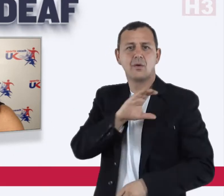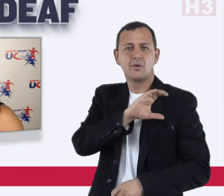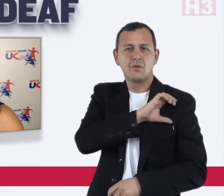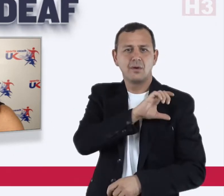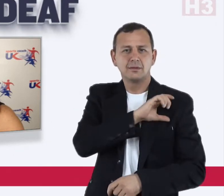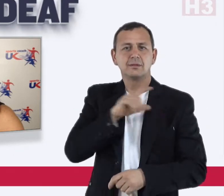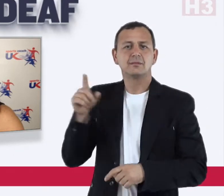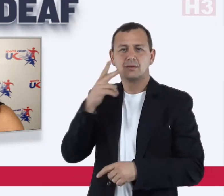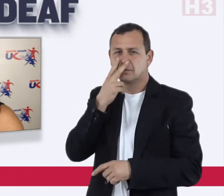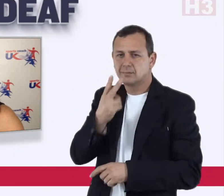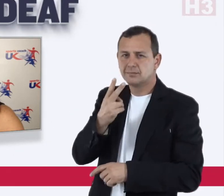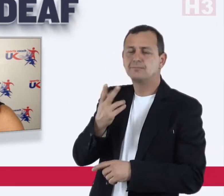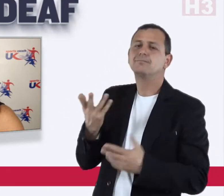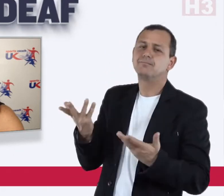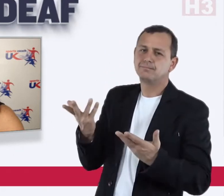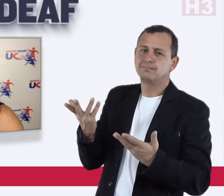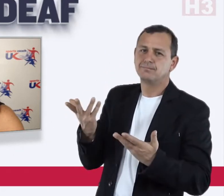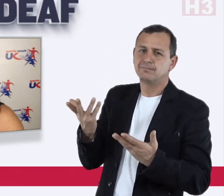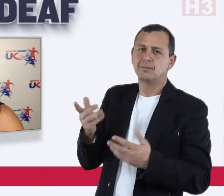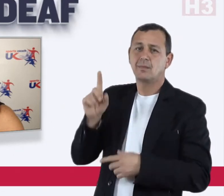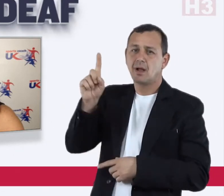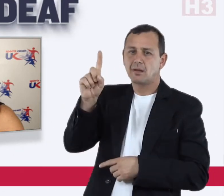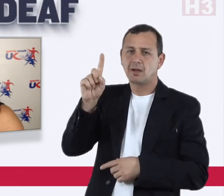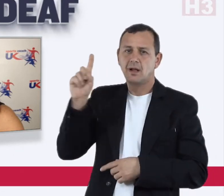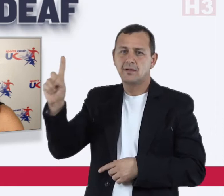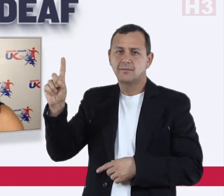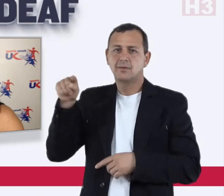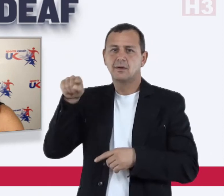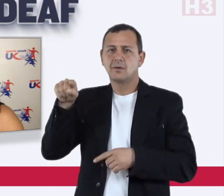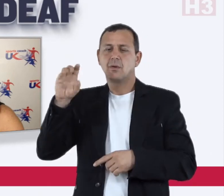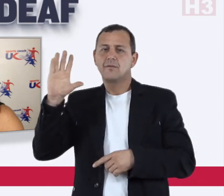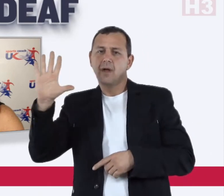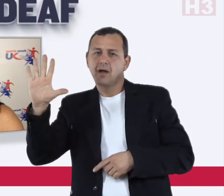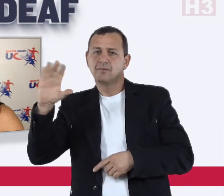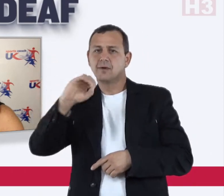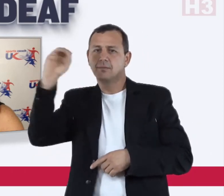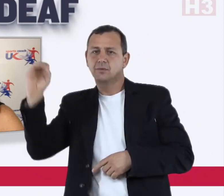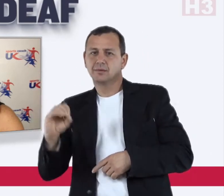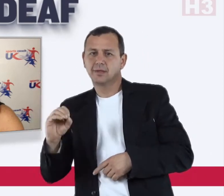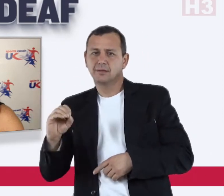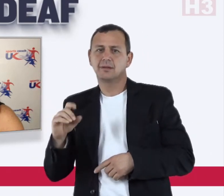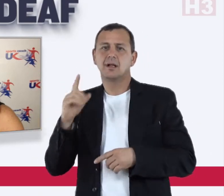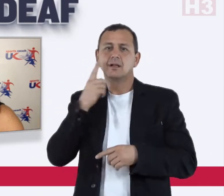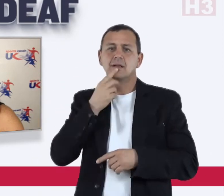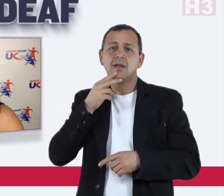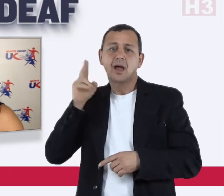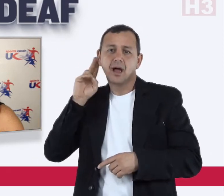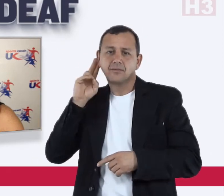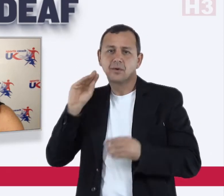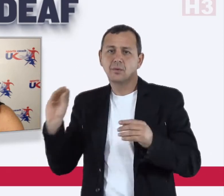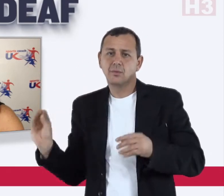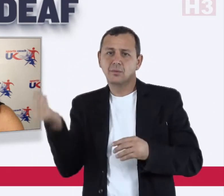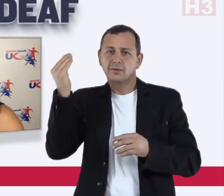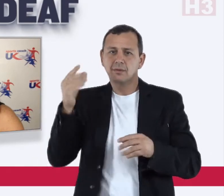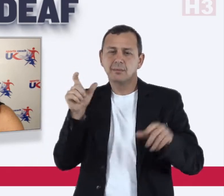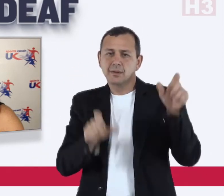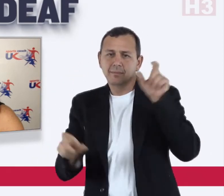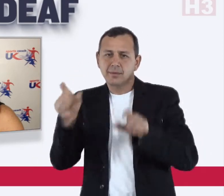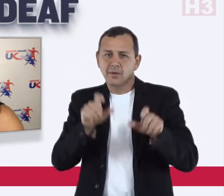coach noticed only 11.5% of deaf young people